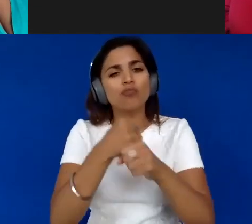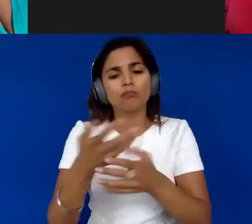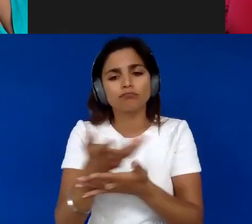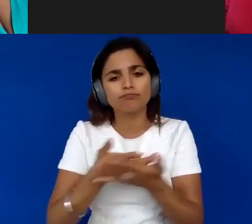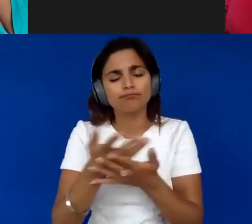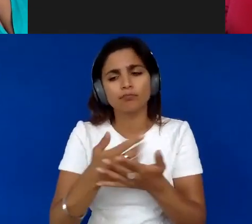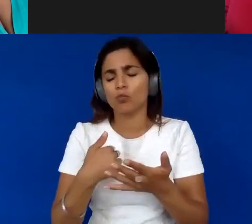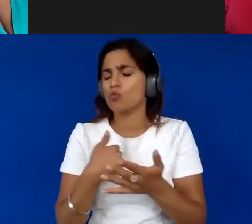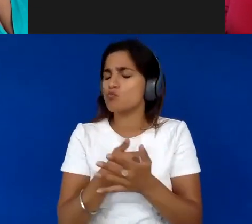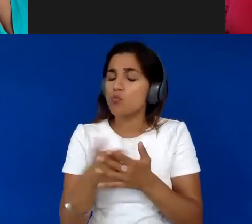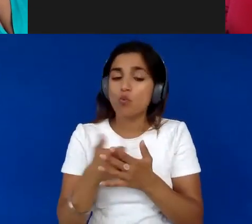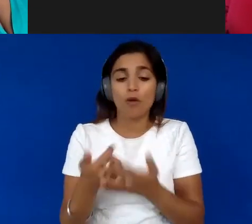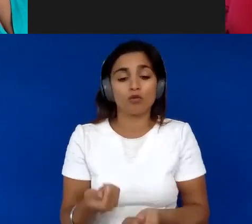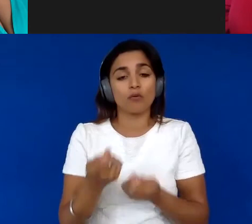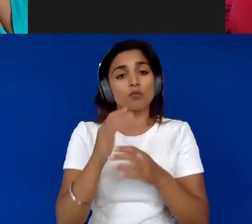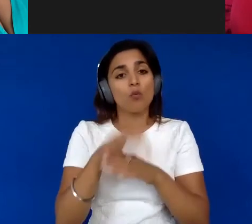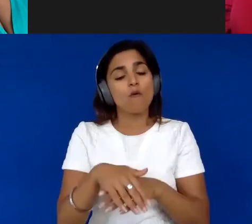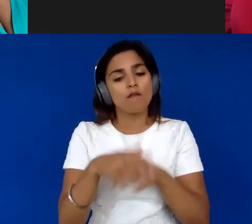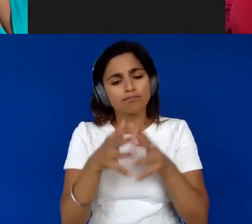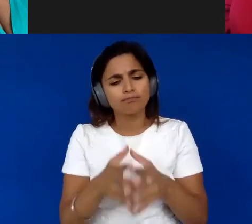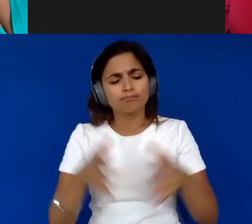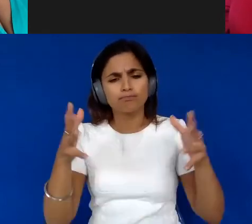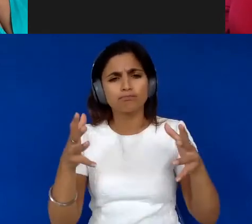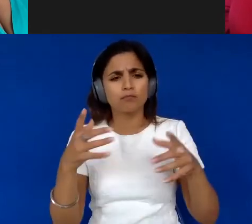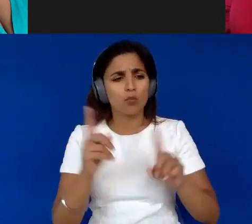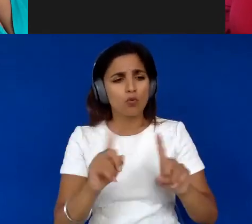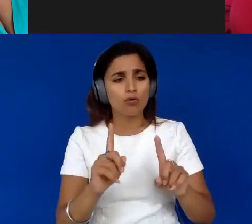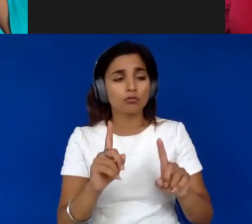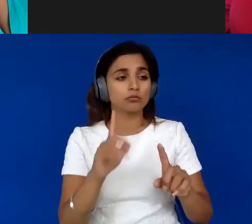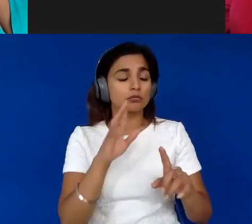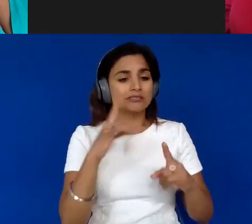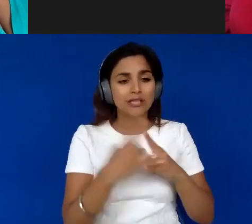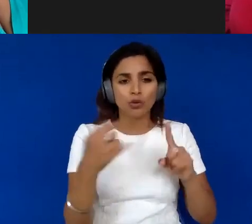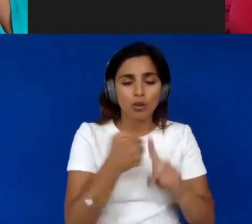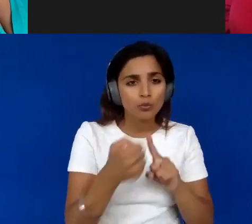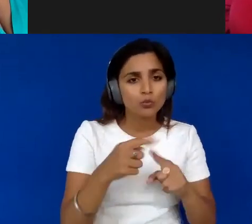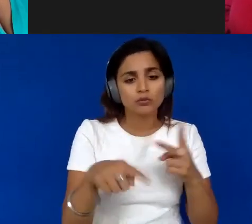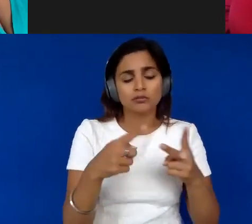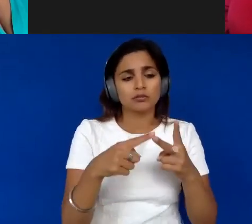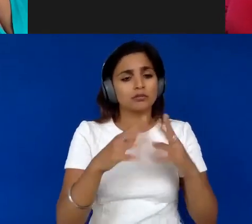rates of domestic violence and sexual abuse and femicide for Black and